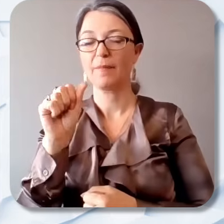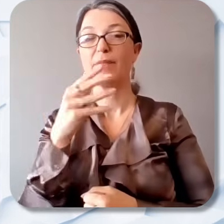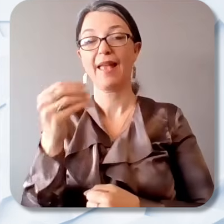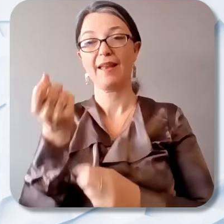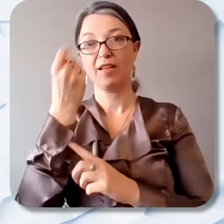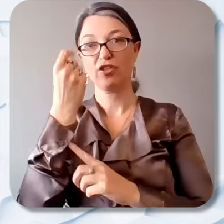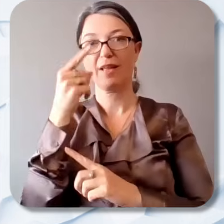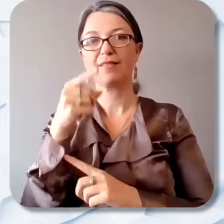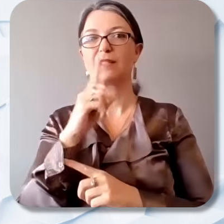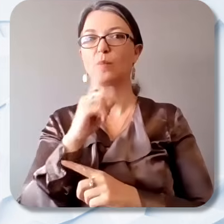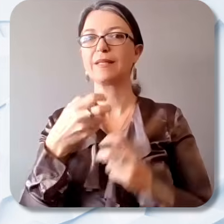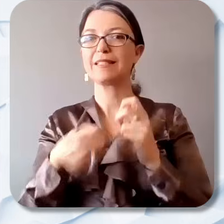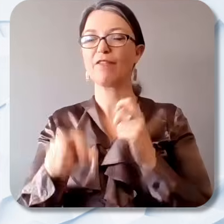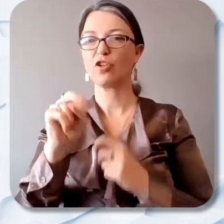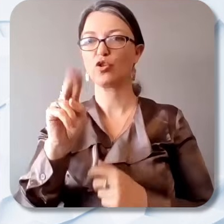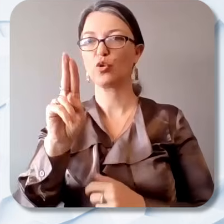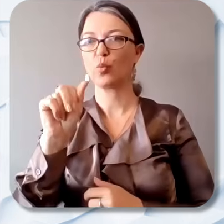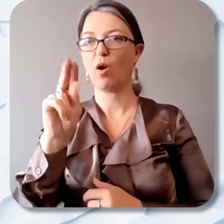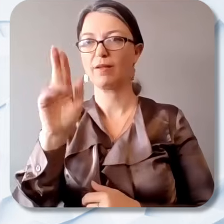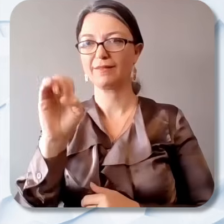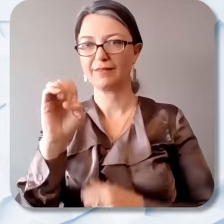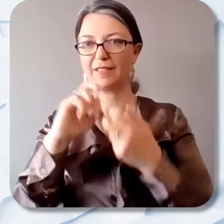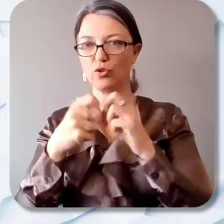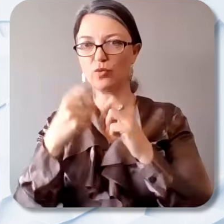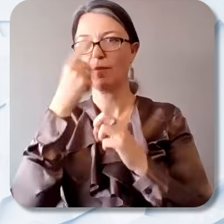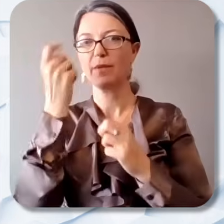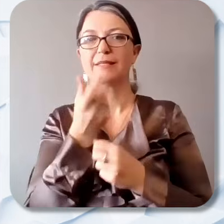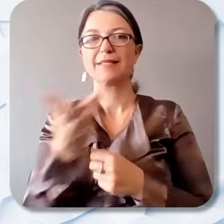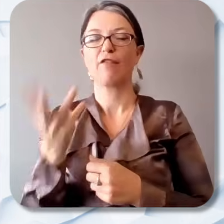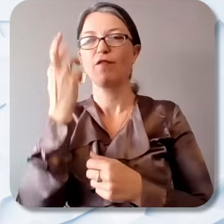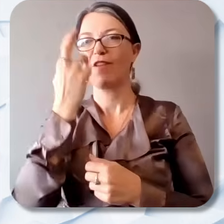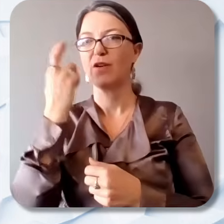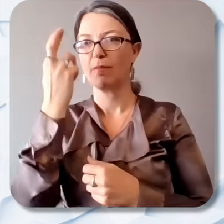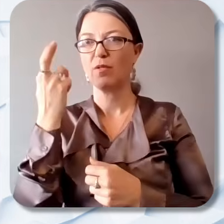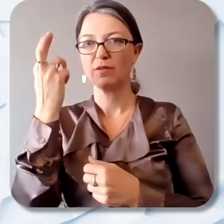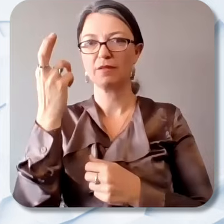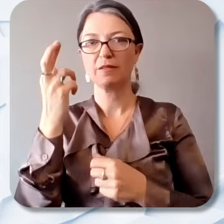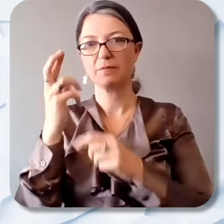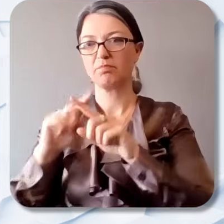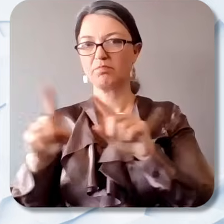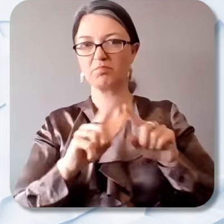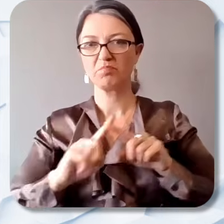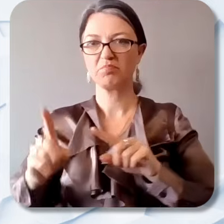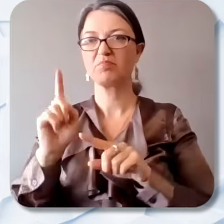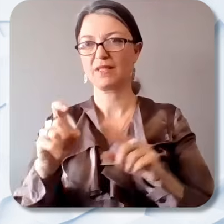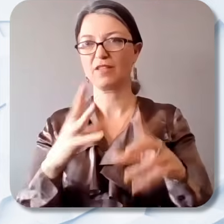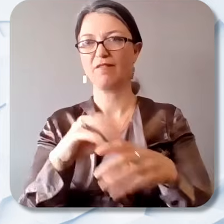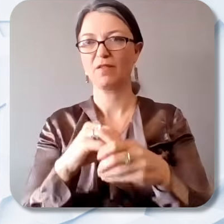nuanced issue because there's lots of variables that impact this. Okay?